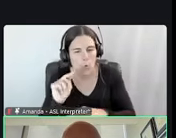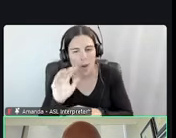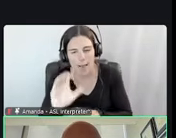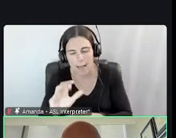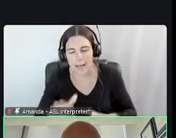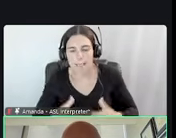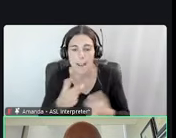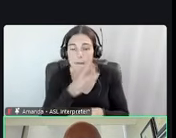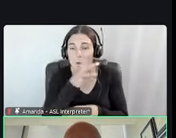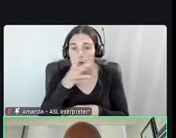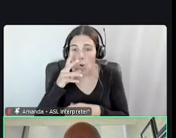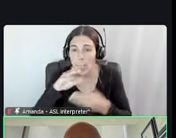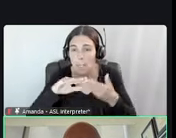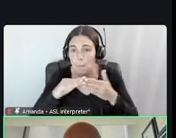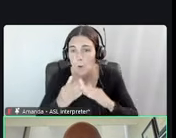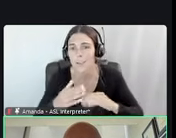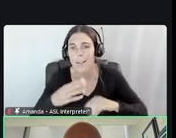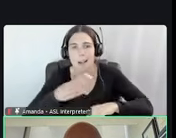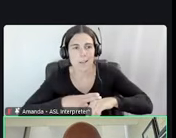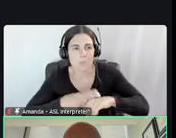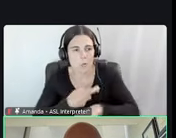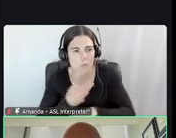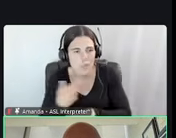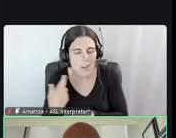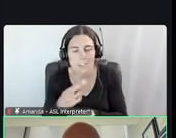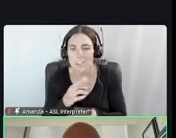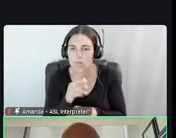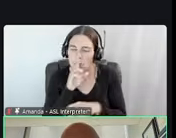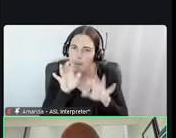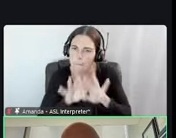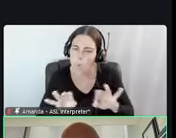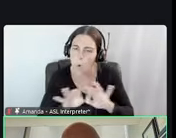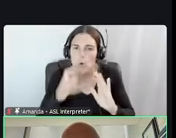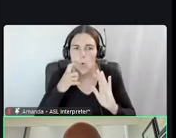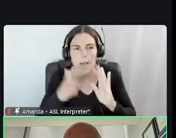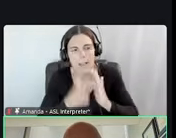the hospitals that are at risk, and how important it is to identify illness and disease early,